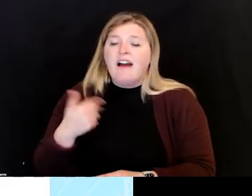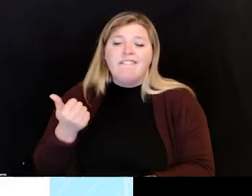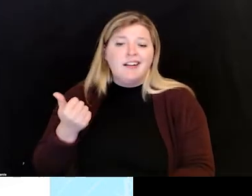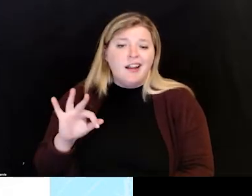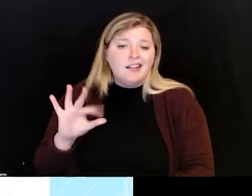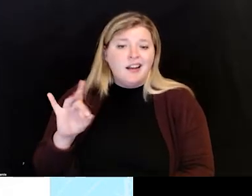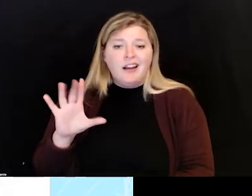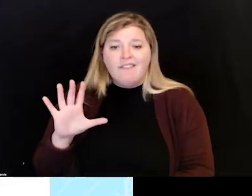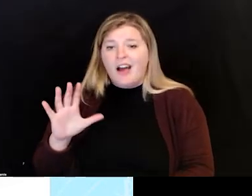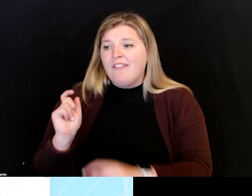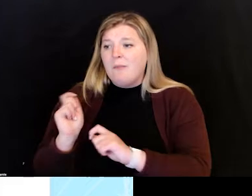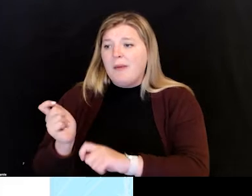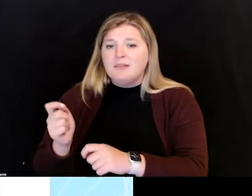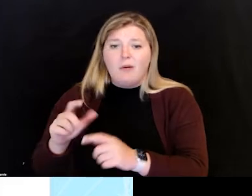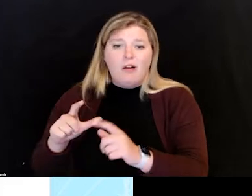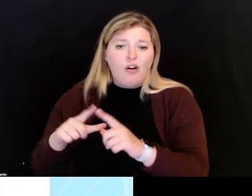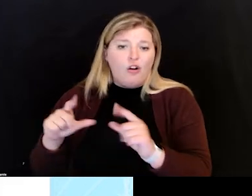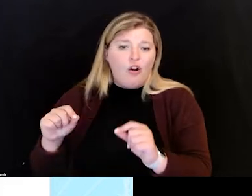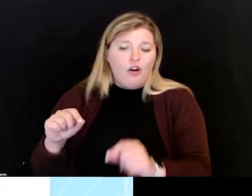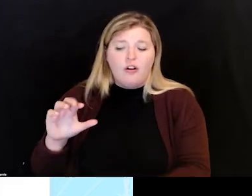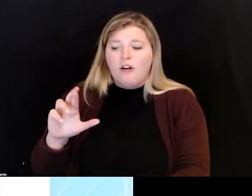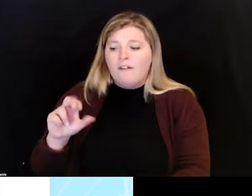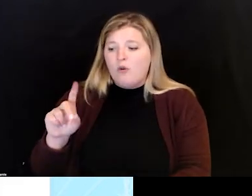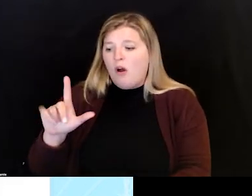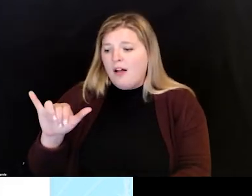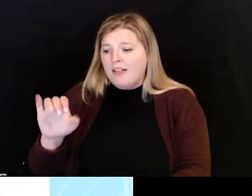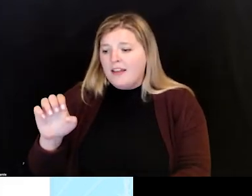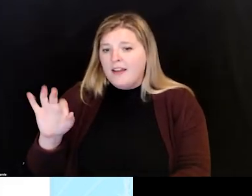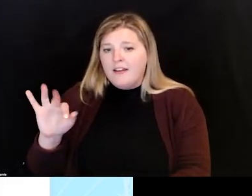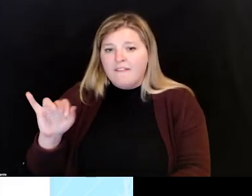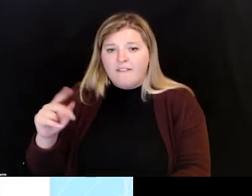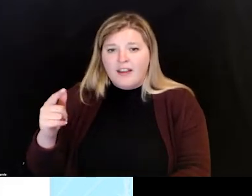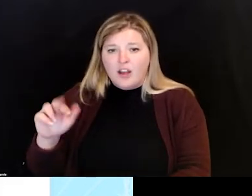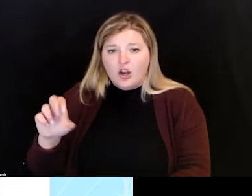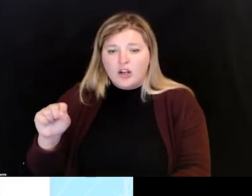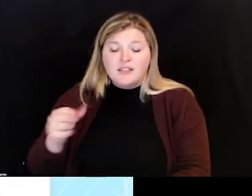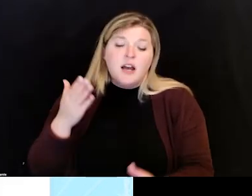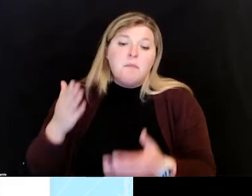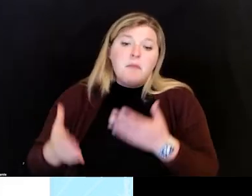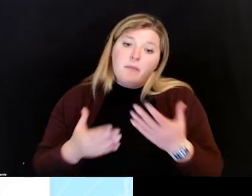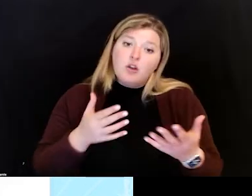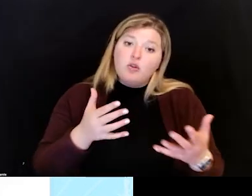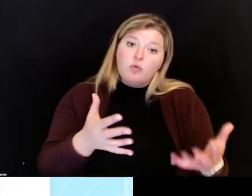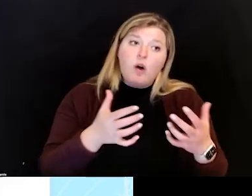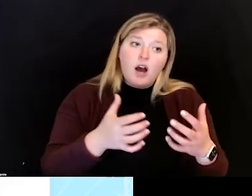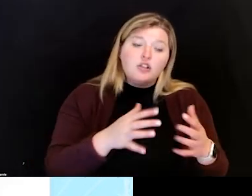baseball card of Rollie Fingers." If you're writing about the Milwaukee Brewers, you might include some of his stats.